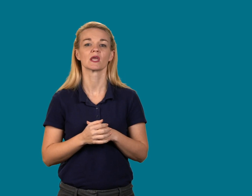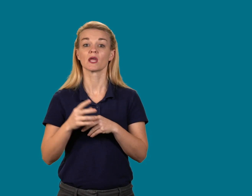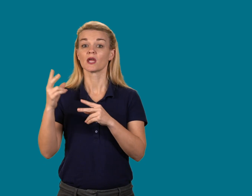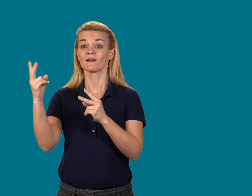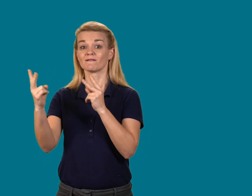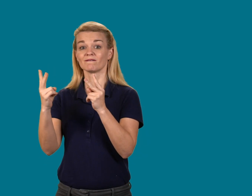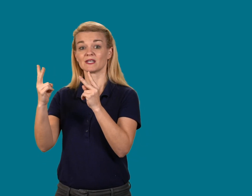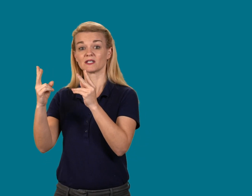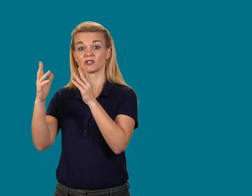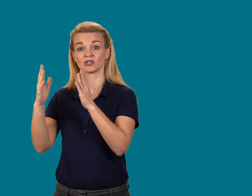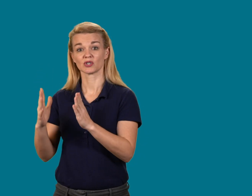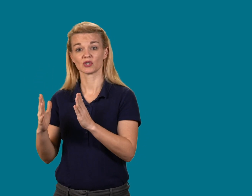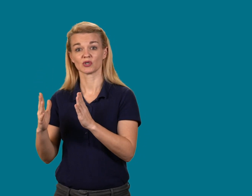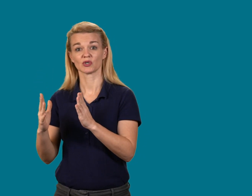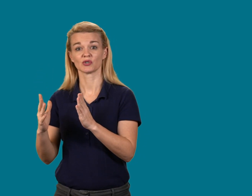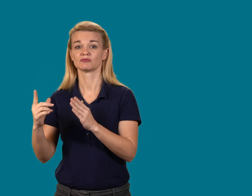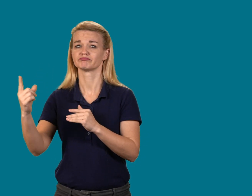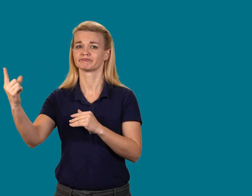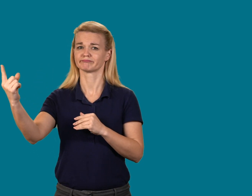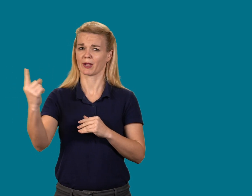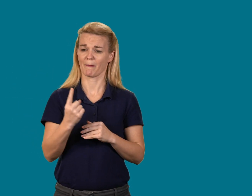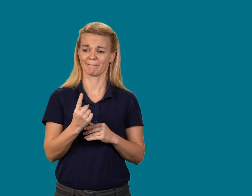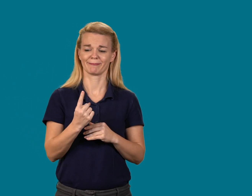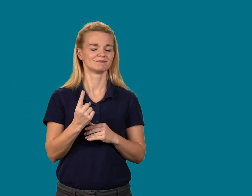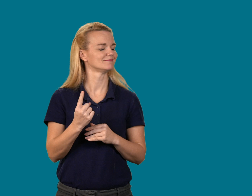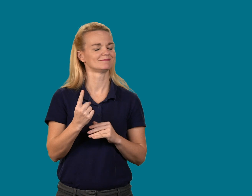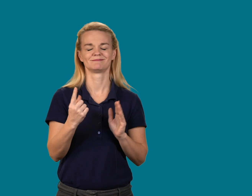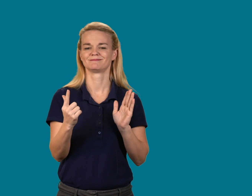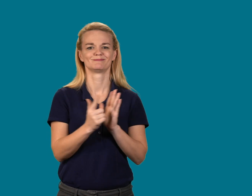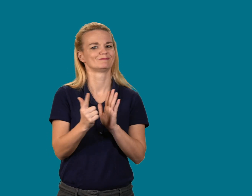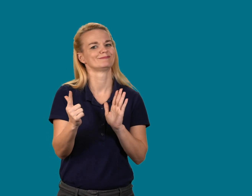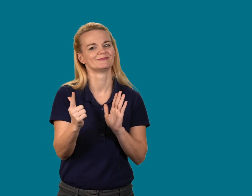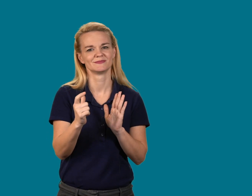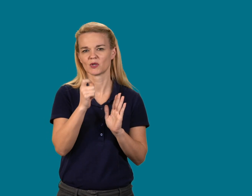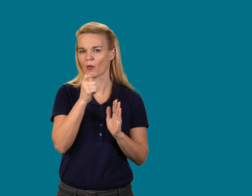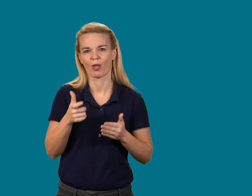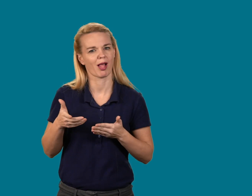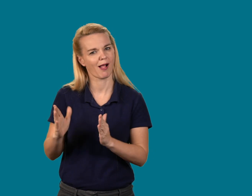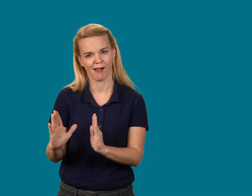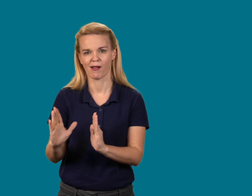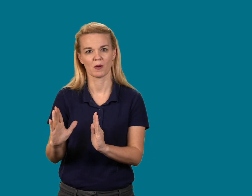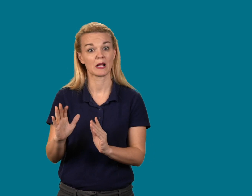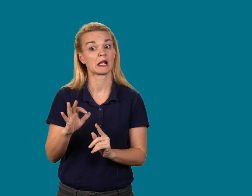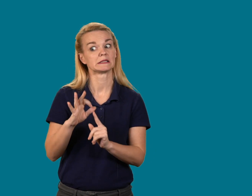Do not have visitors,